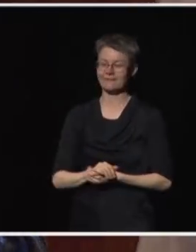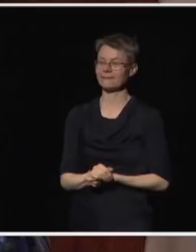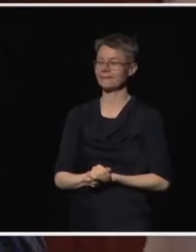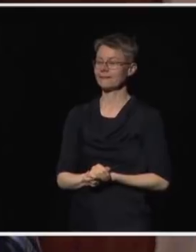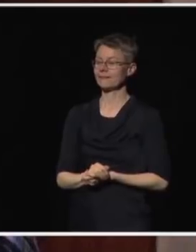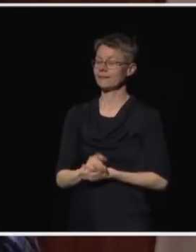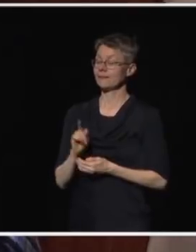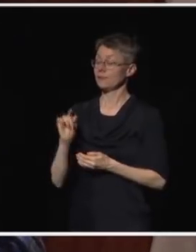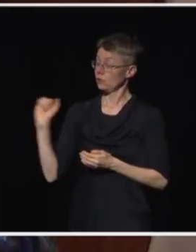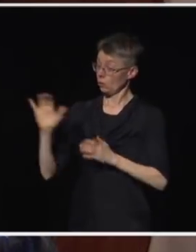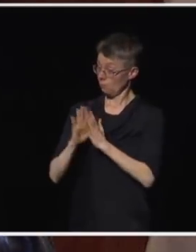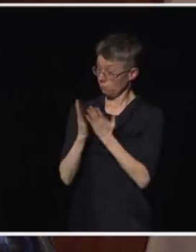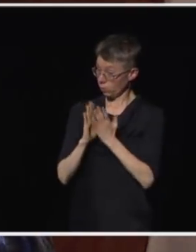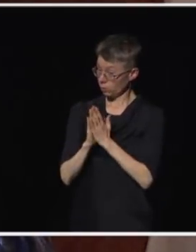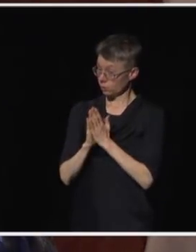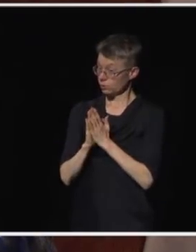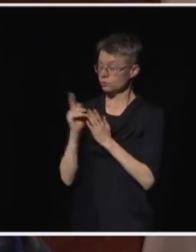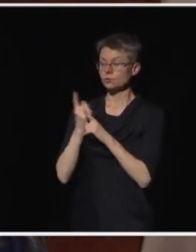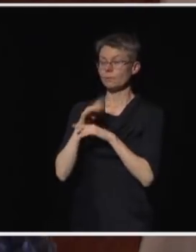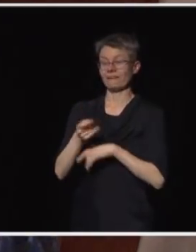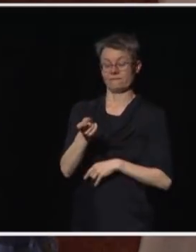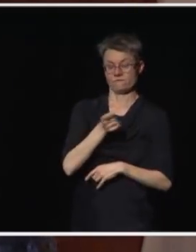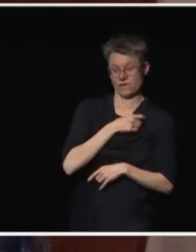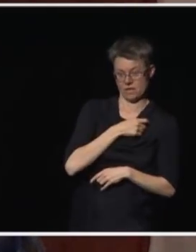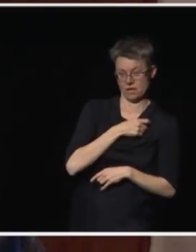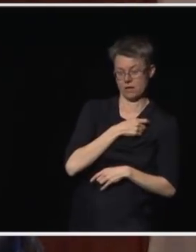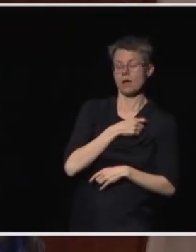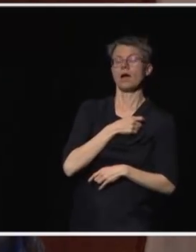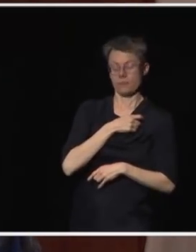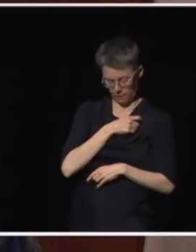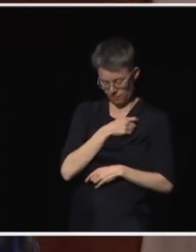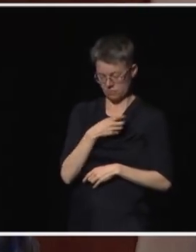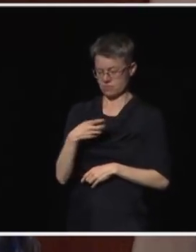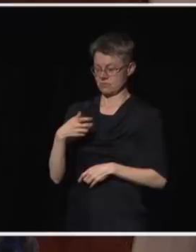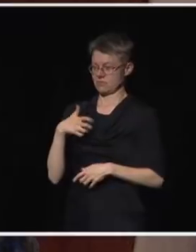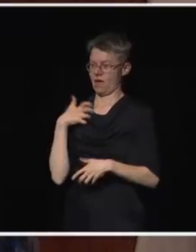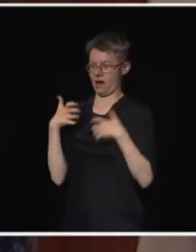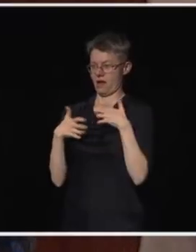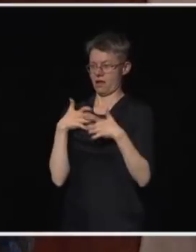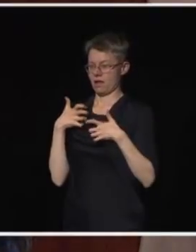In the book you talk about the fear and then the anger, particularly when Prince Jones passes away.